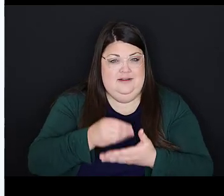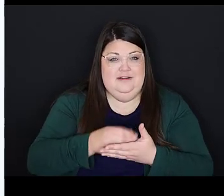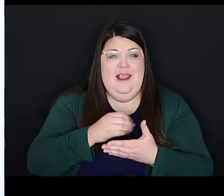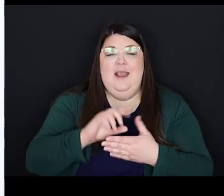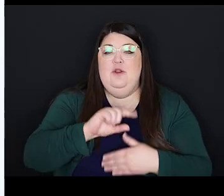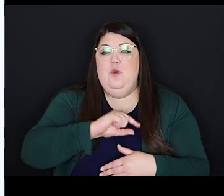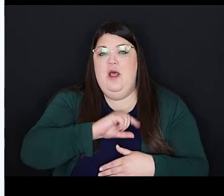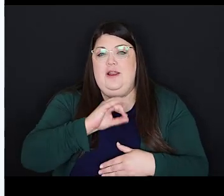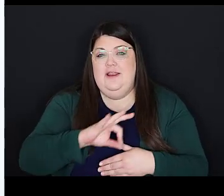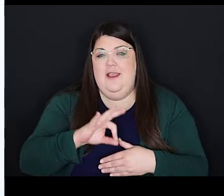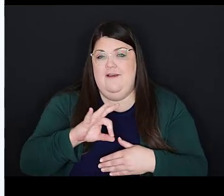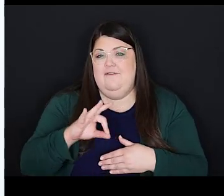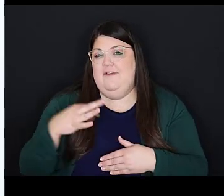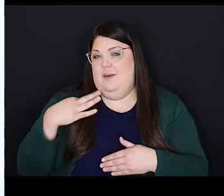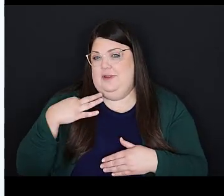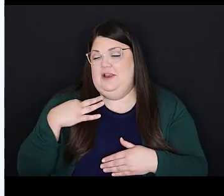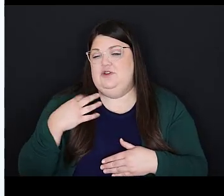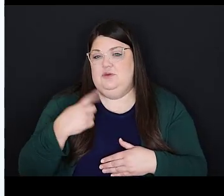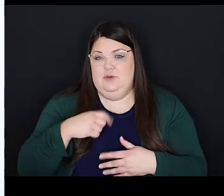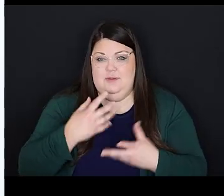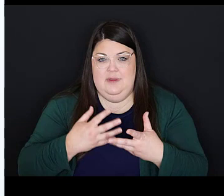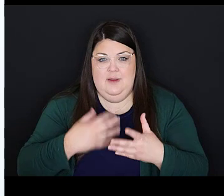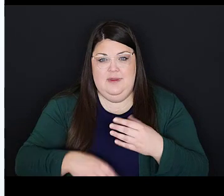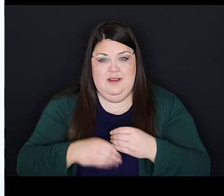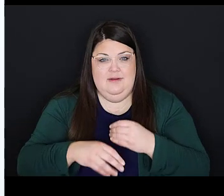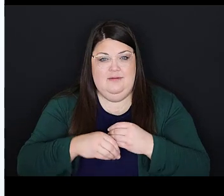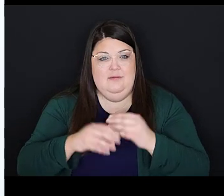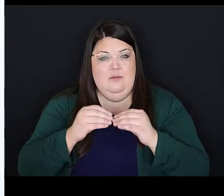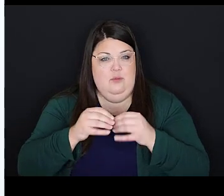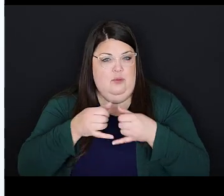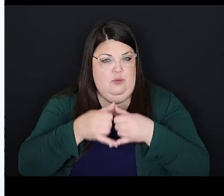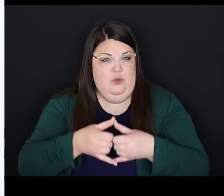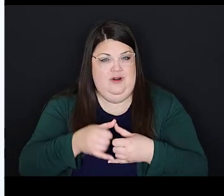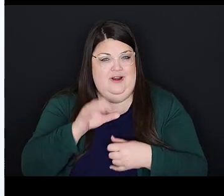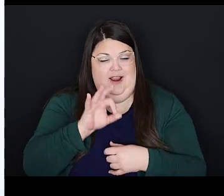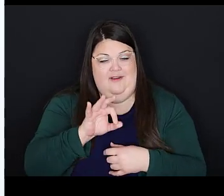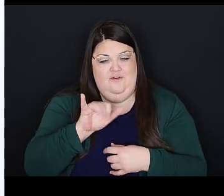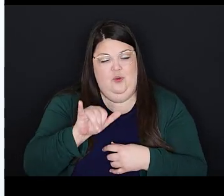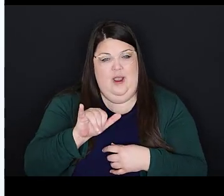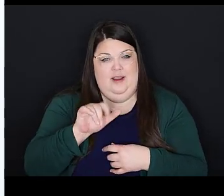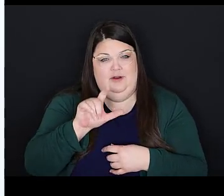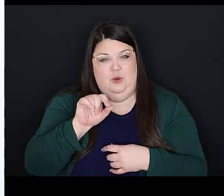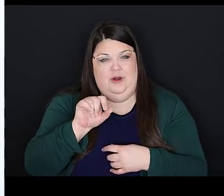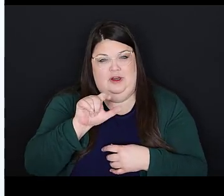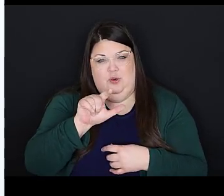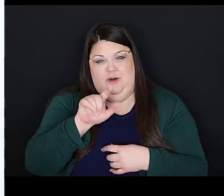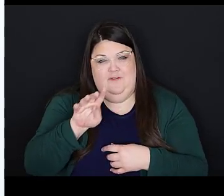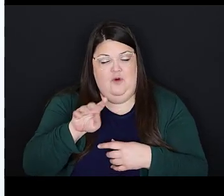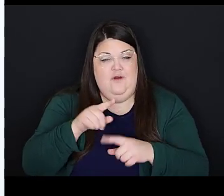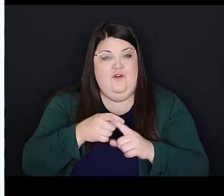quality of applications, we may make additional awards in FY 2024 from the list of unfunded